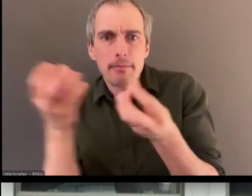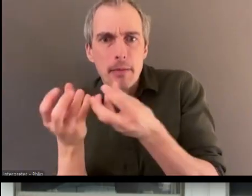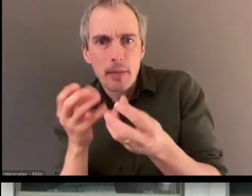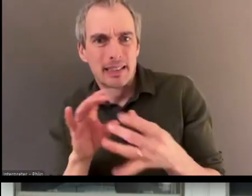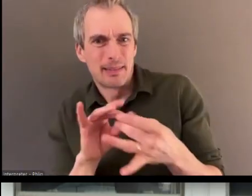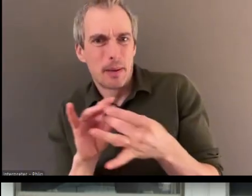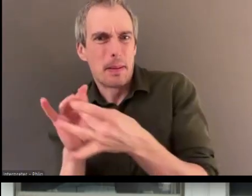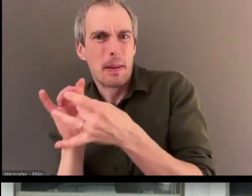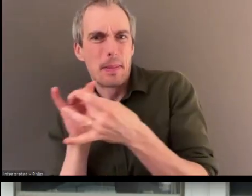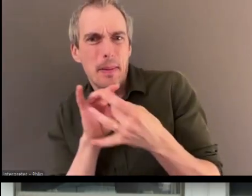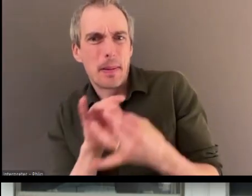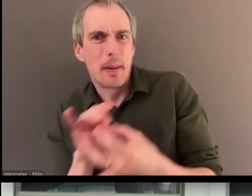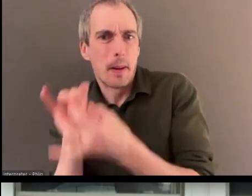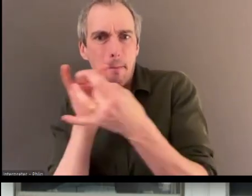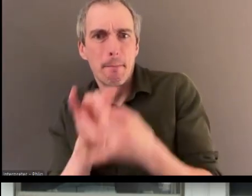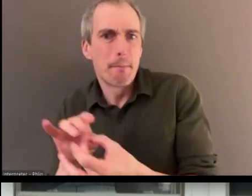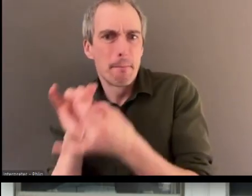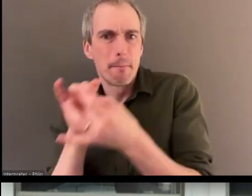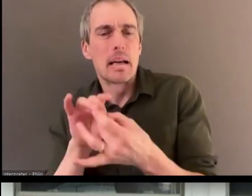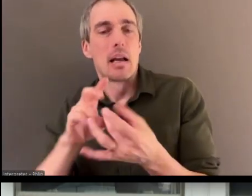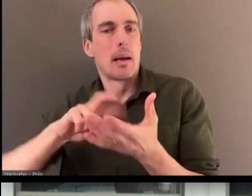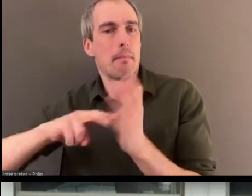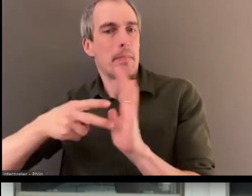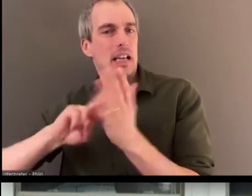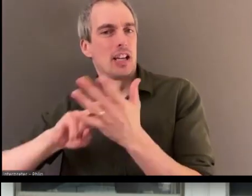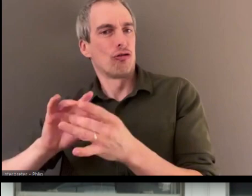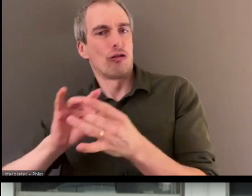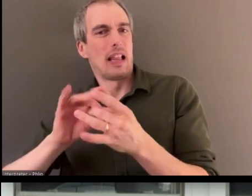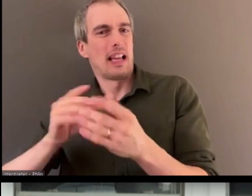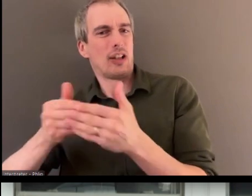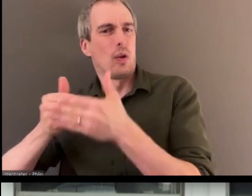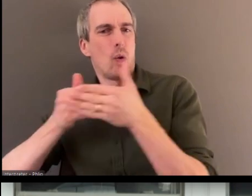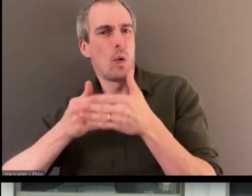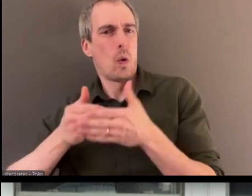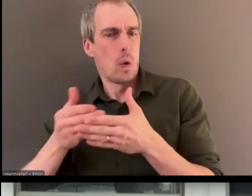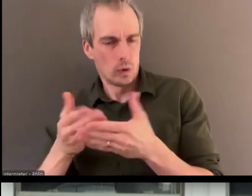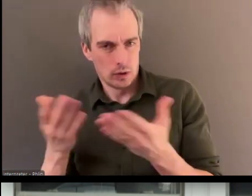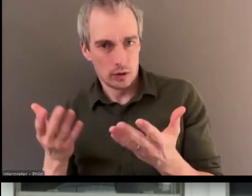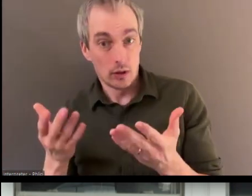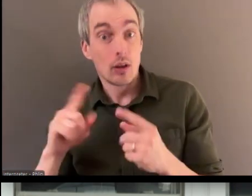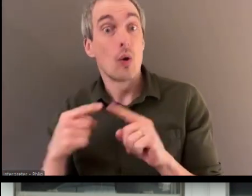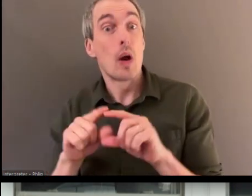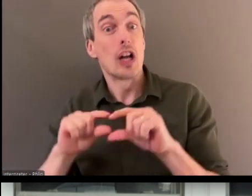And what's really interesting is when it's grouped by meaning, it goes beyond just language.